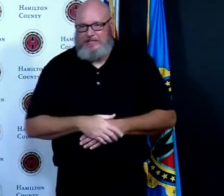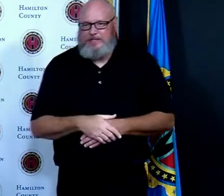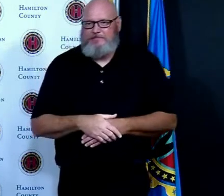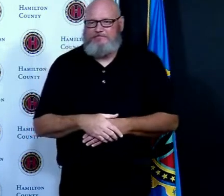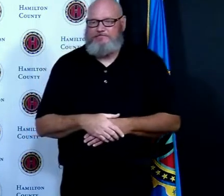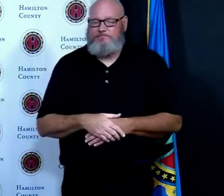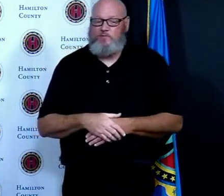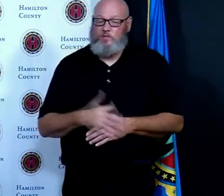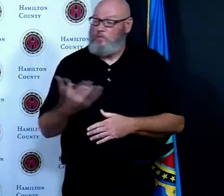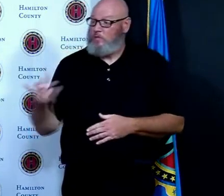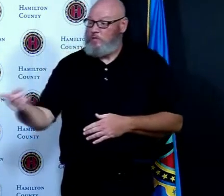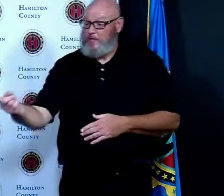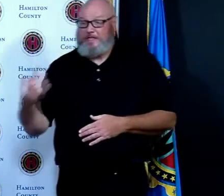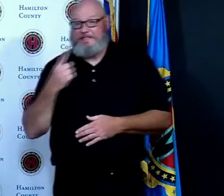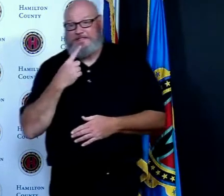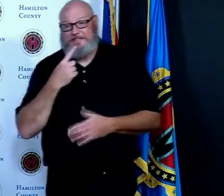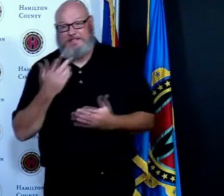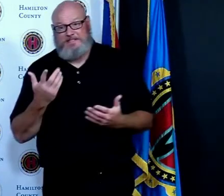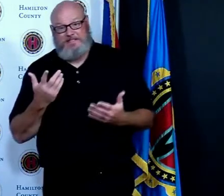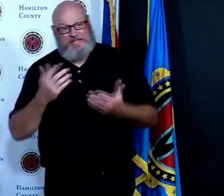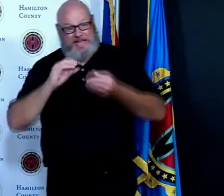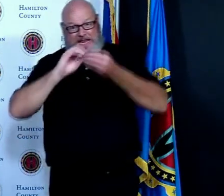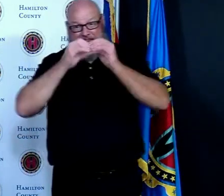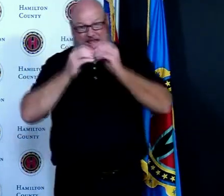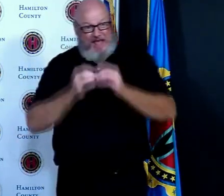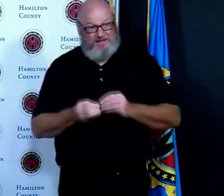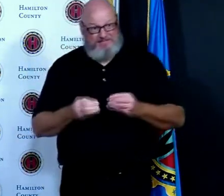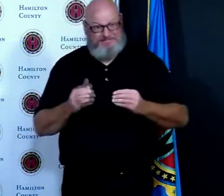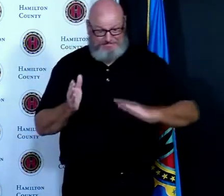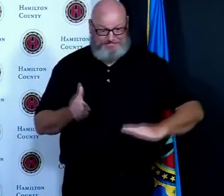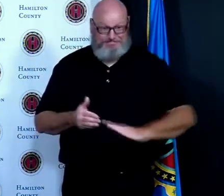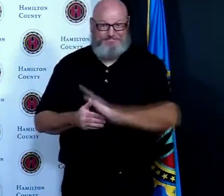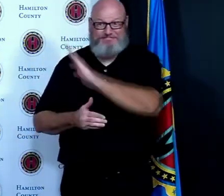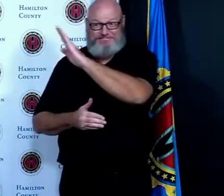that the message about masking and distancing suggests to some is not working